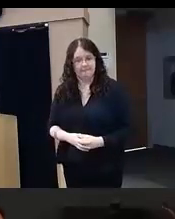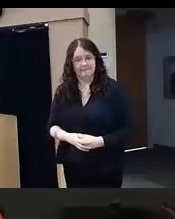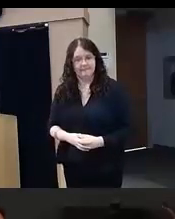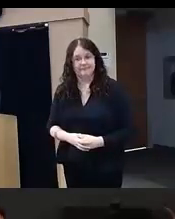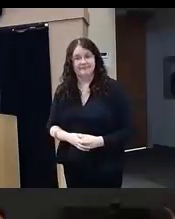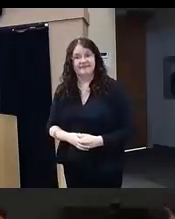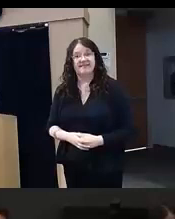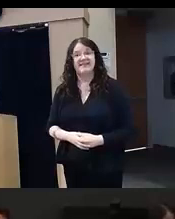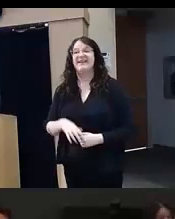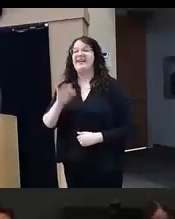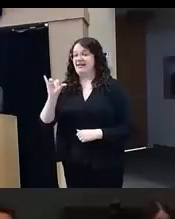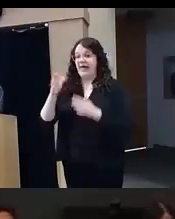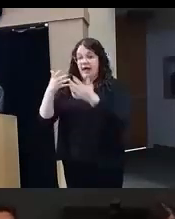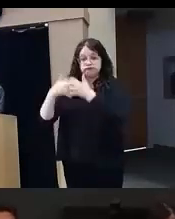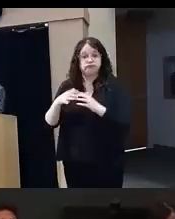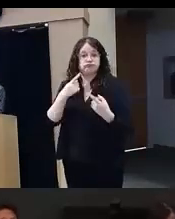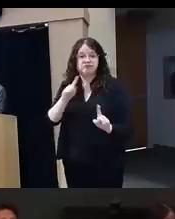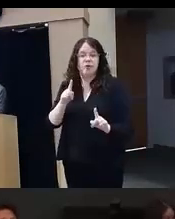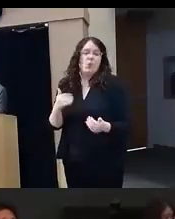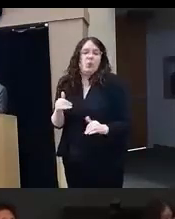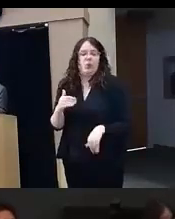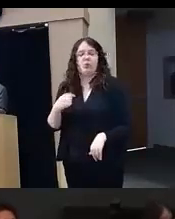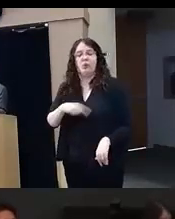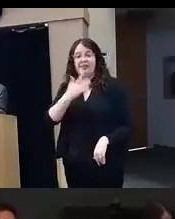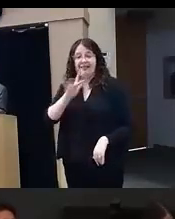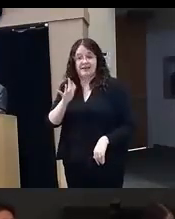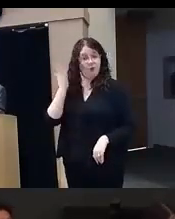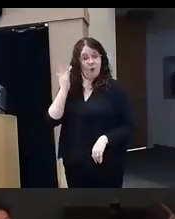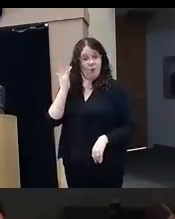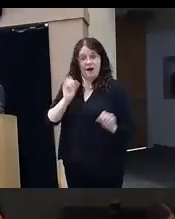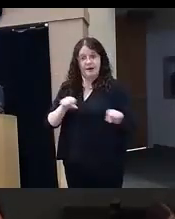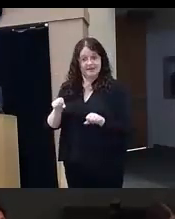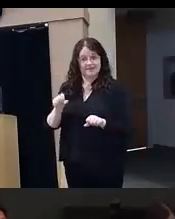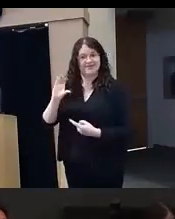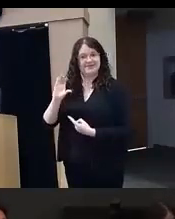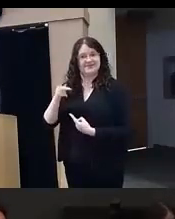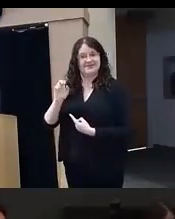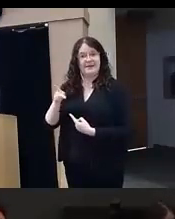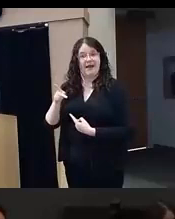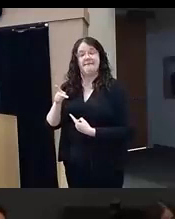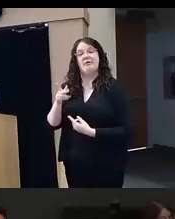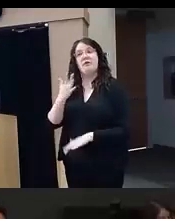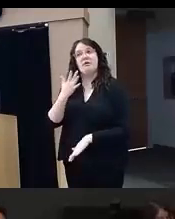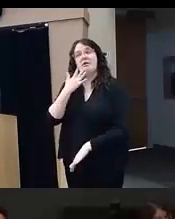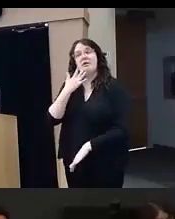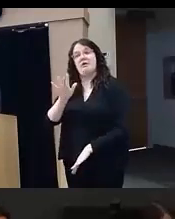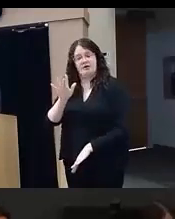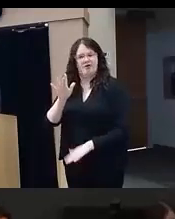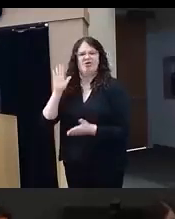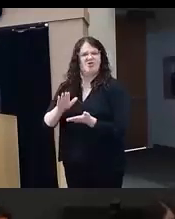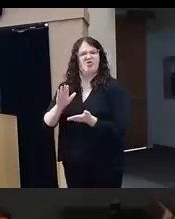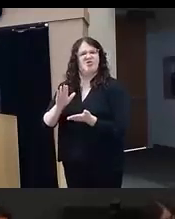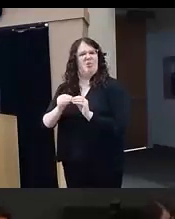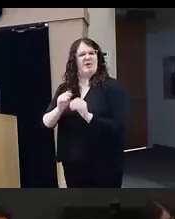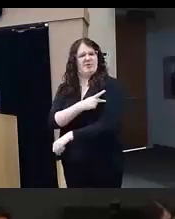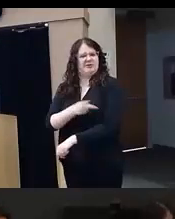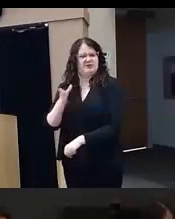possible you're very lucky it was only possible because CPAP full once had a low senses okay